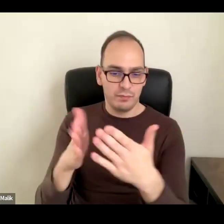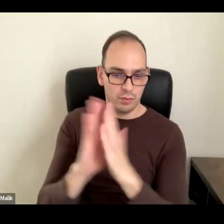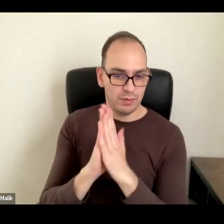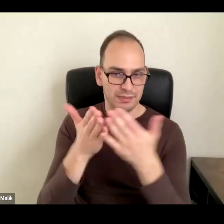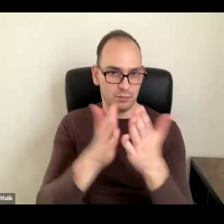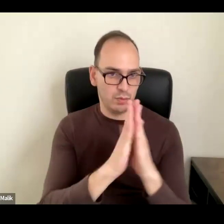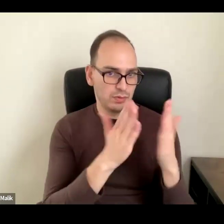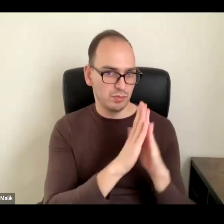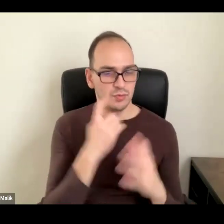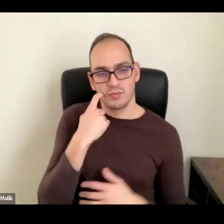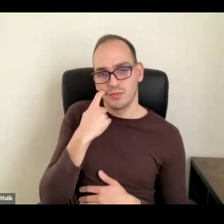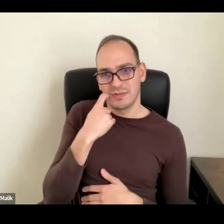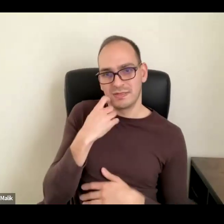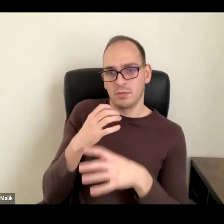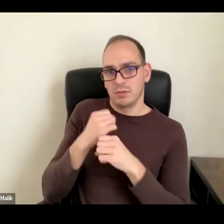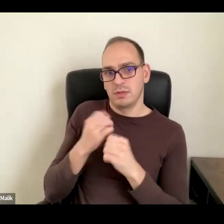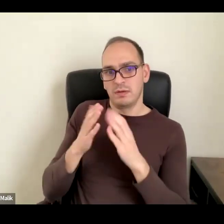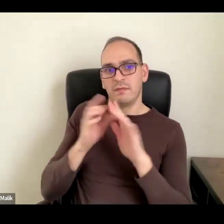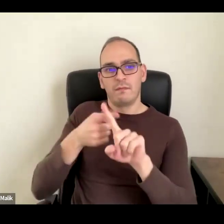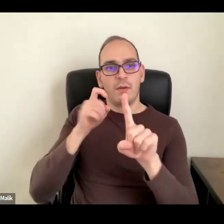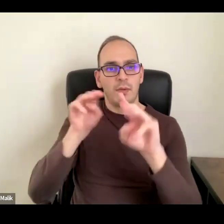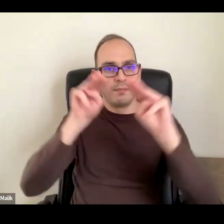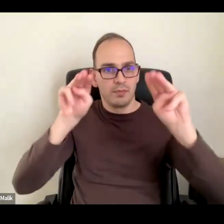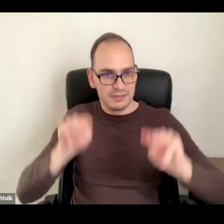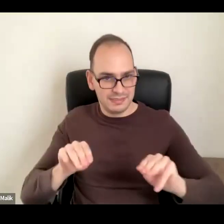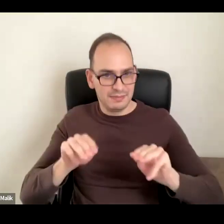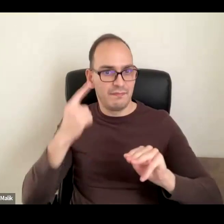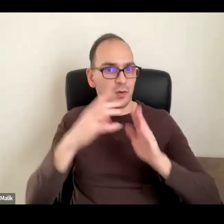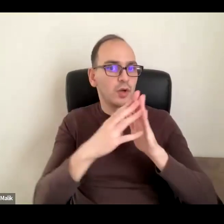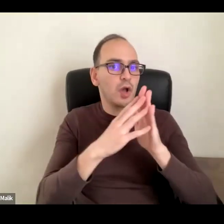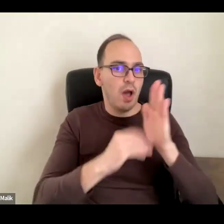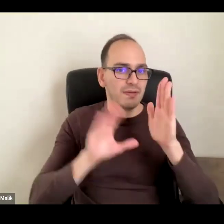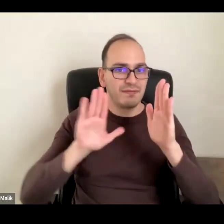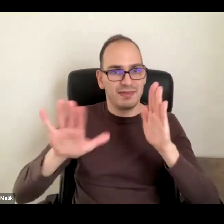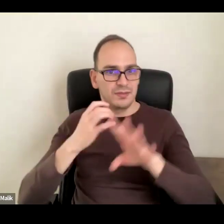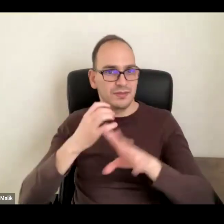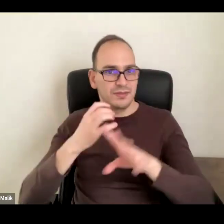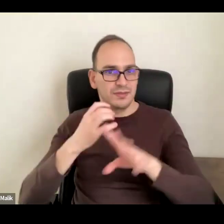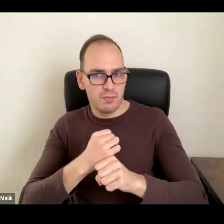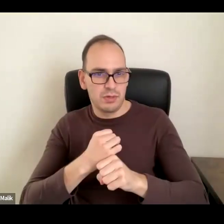Recently, we received a request from a museum for a copy of their summary or inventory. I can't